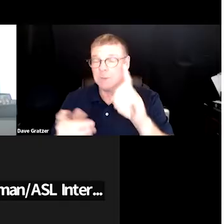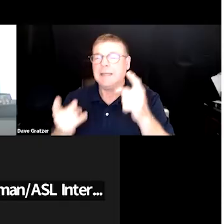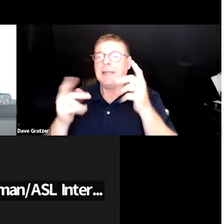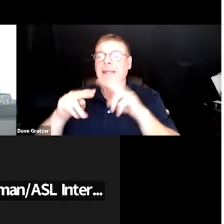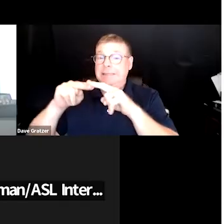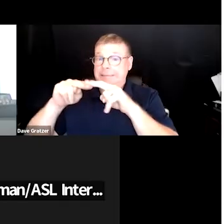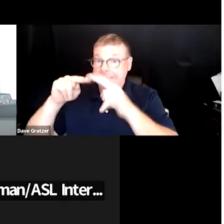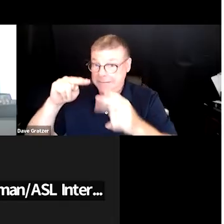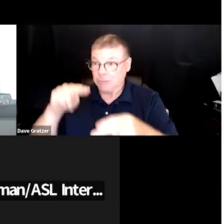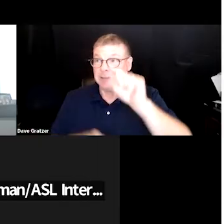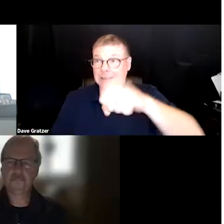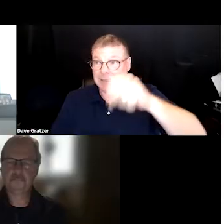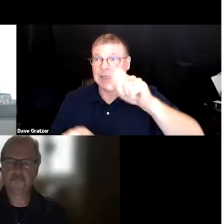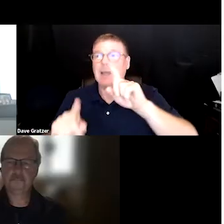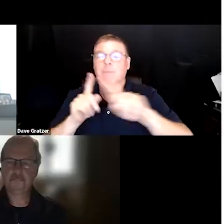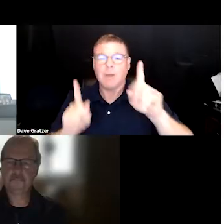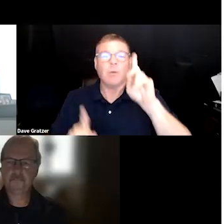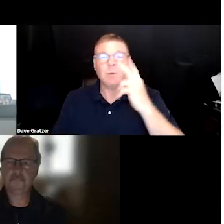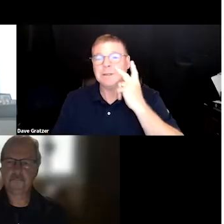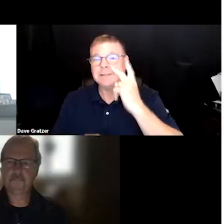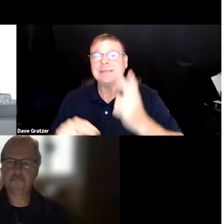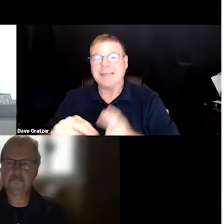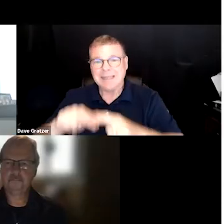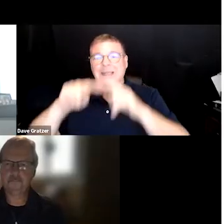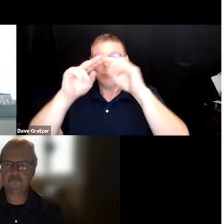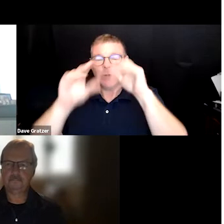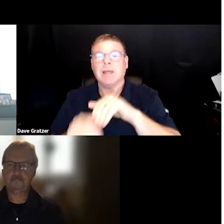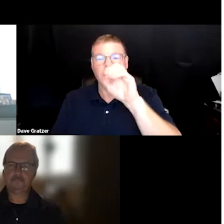we are seeing an increase in the number of overdoses in general.